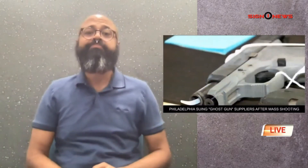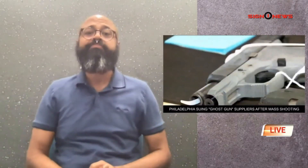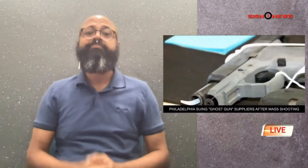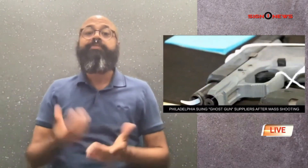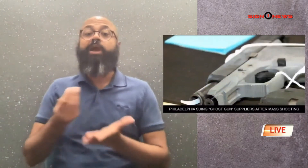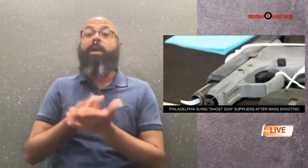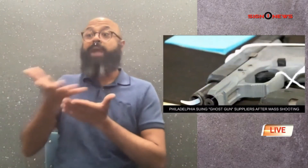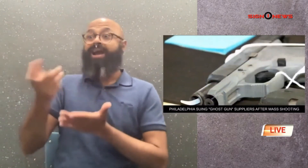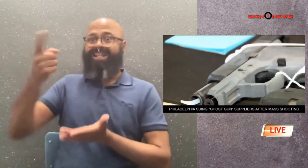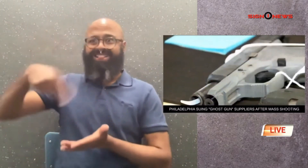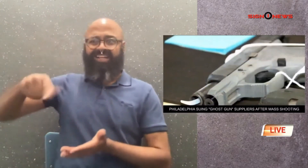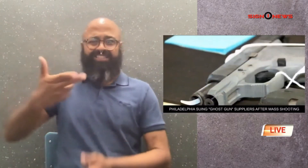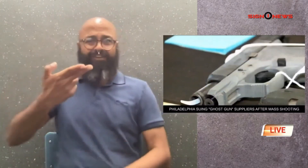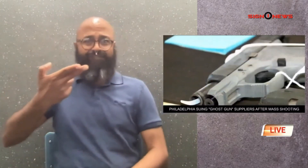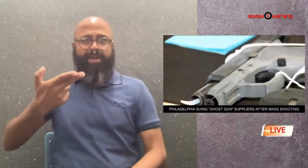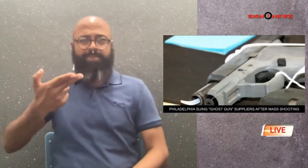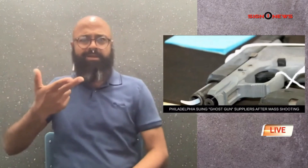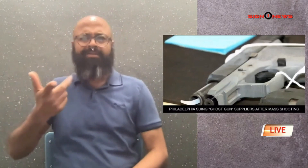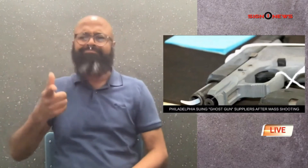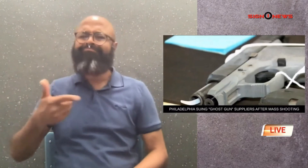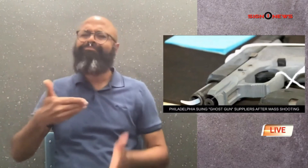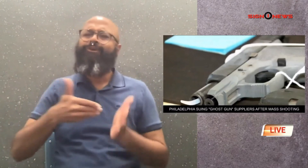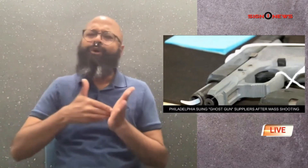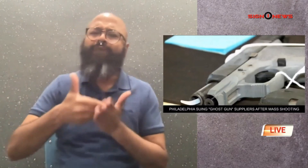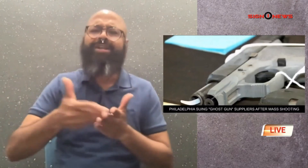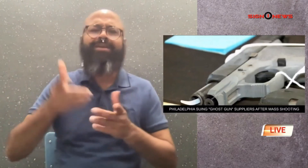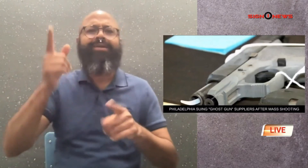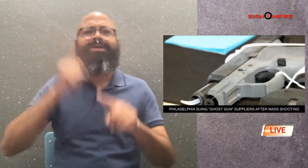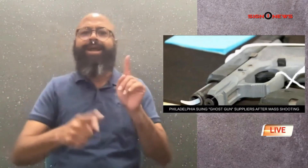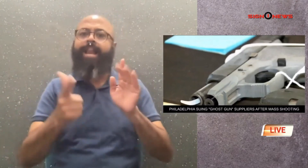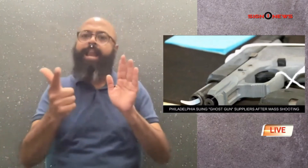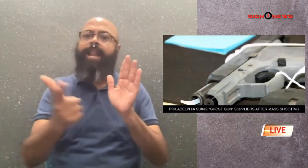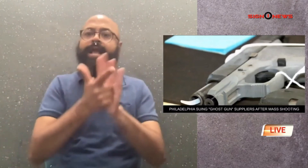Buyers of these weapons are often those who can't legally buy a firearm